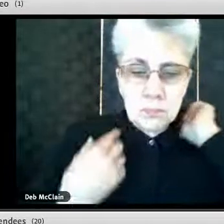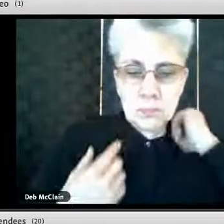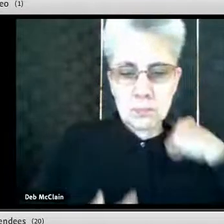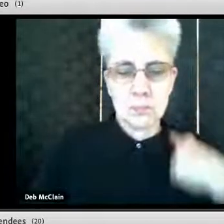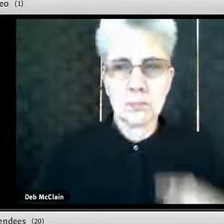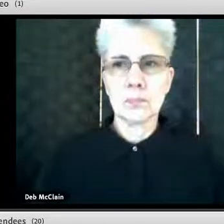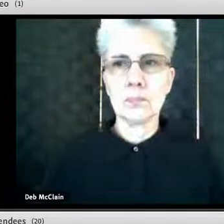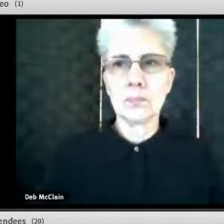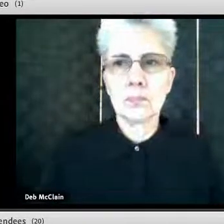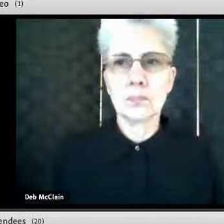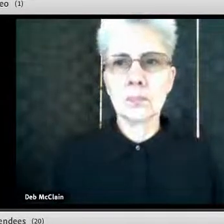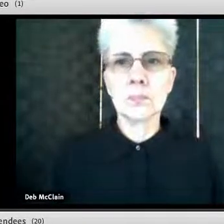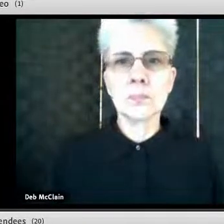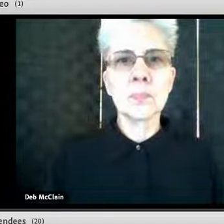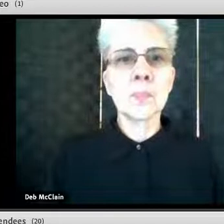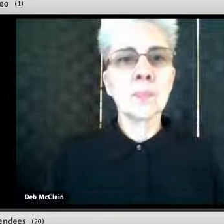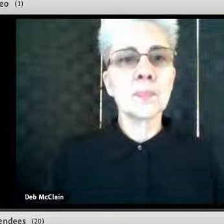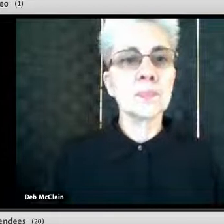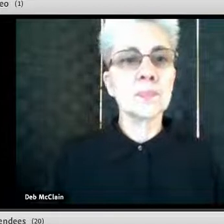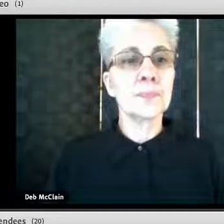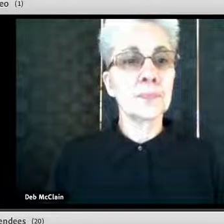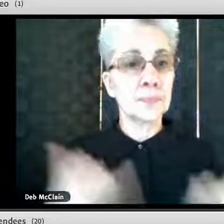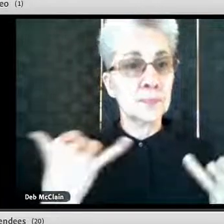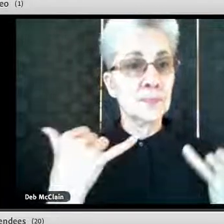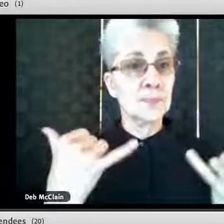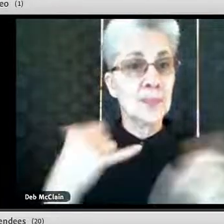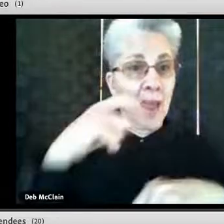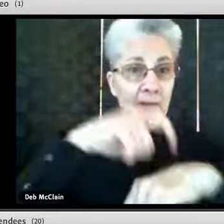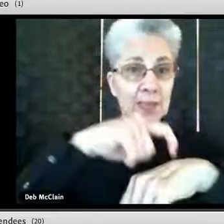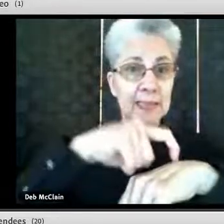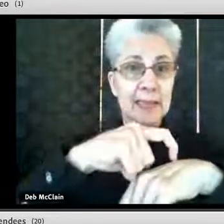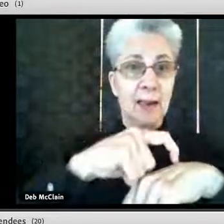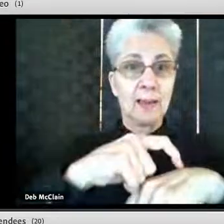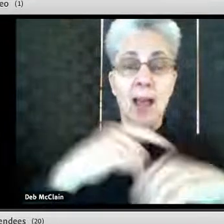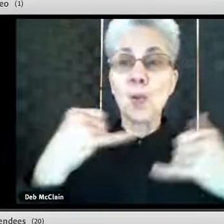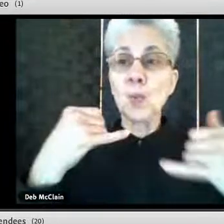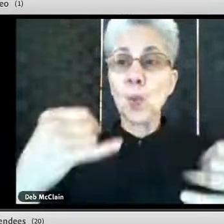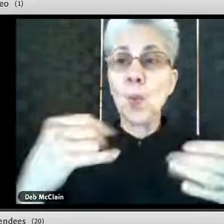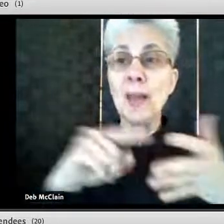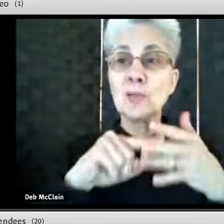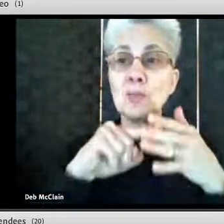Post: All right, everyone. It is 10:00, so I will go ahead and get us started.